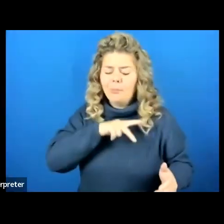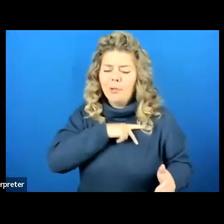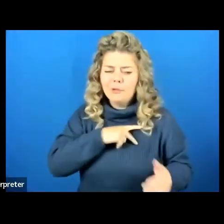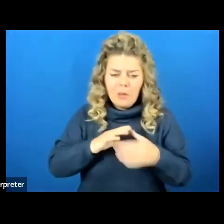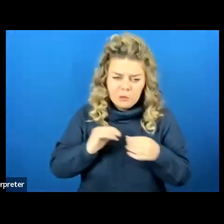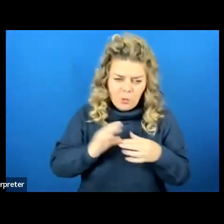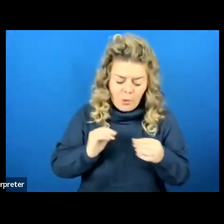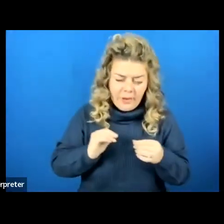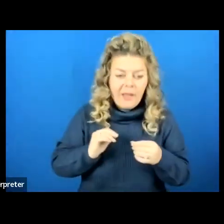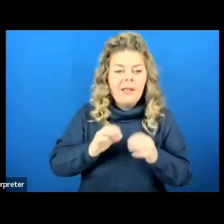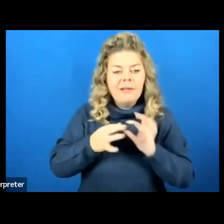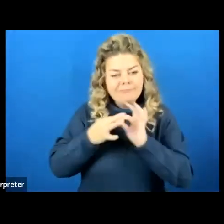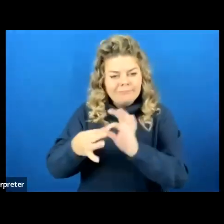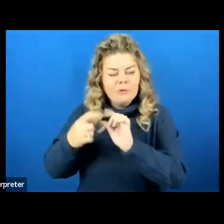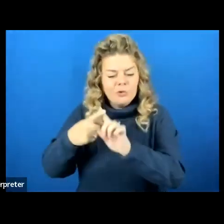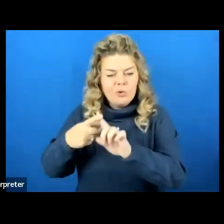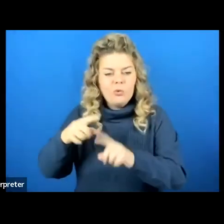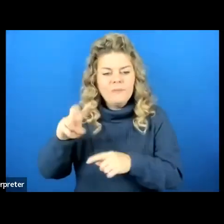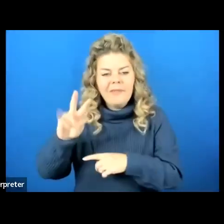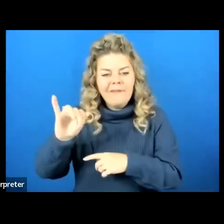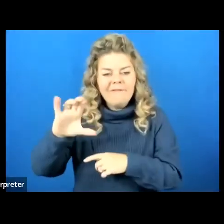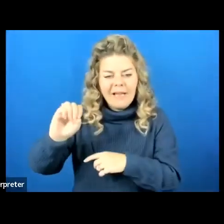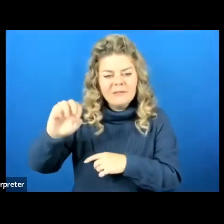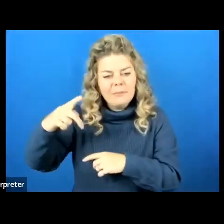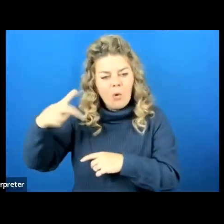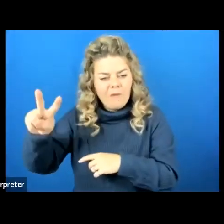to Vice Provost Chavis earlier point about socioeconomic need.